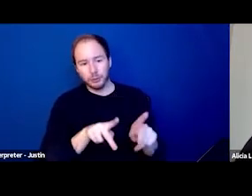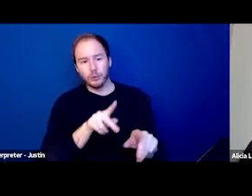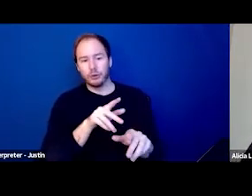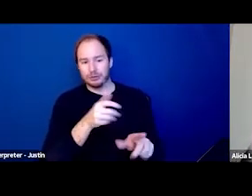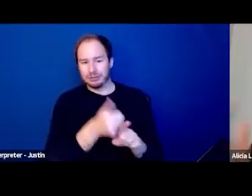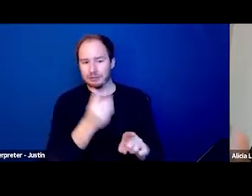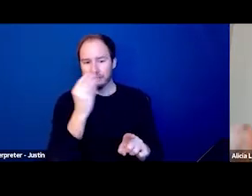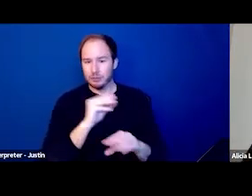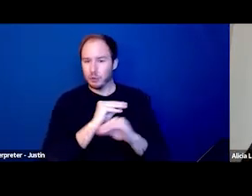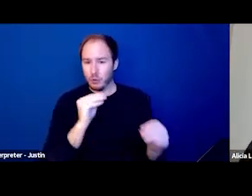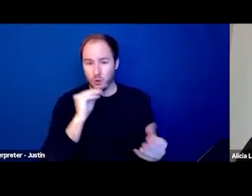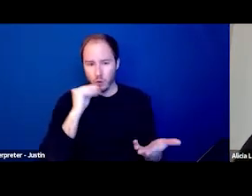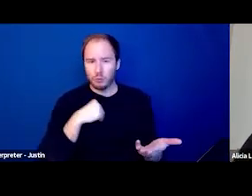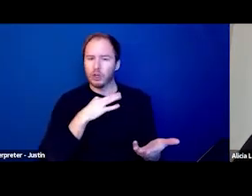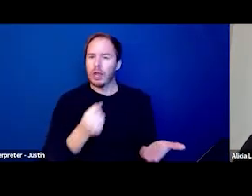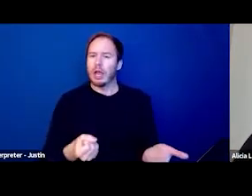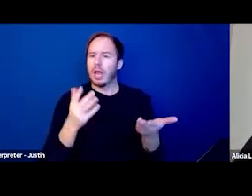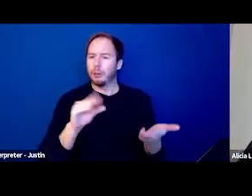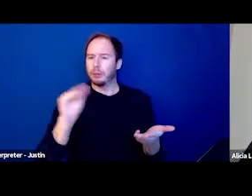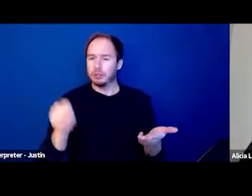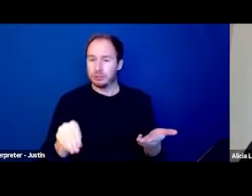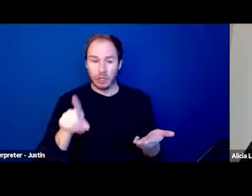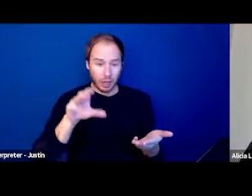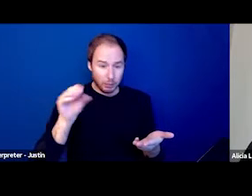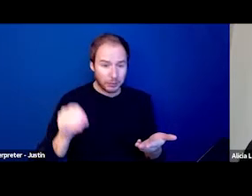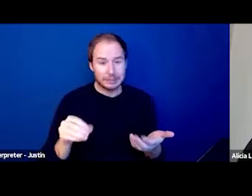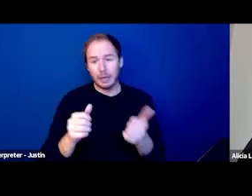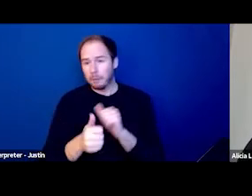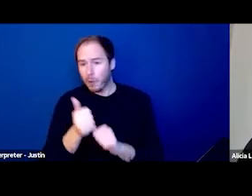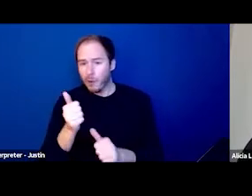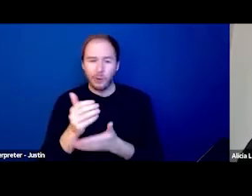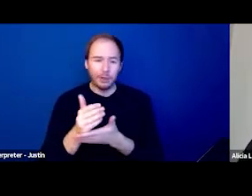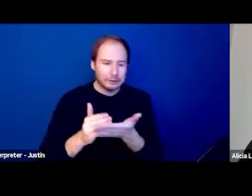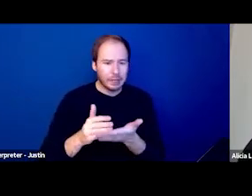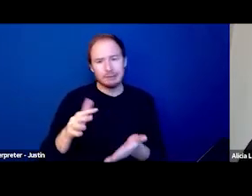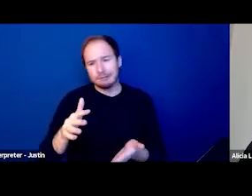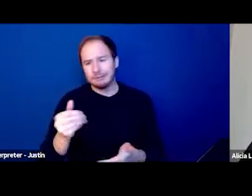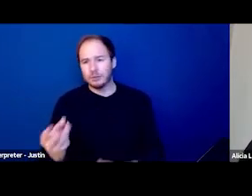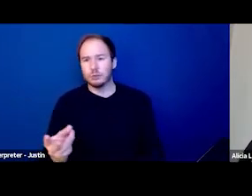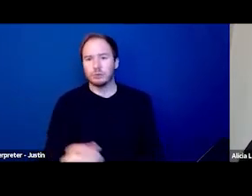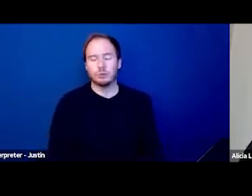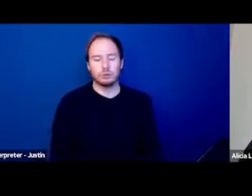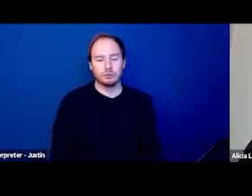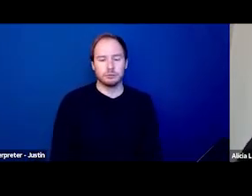you know, is 100% of your work dedicated, most, some, or are you just working with a few of your clients